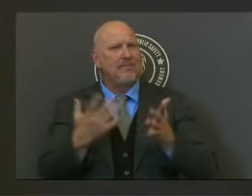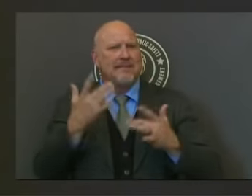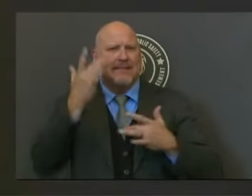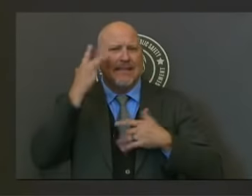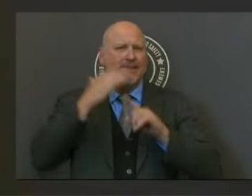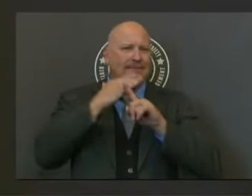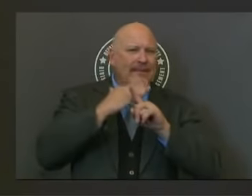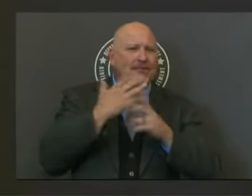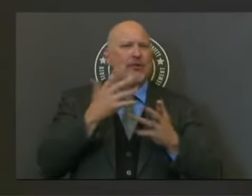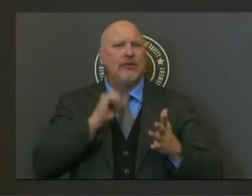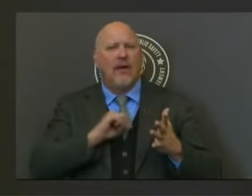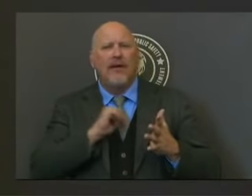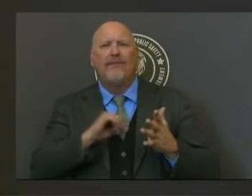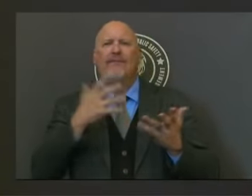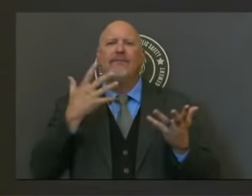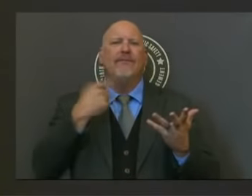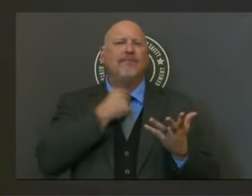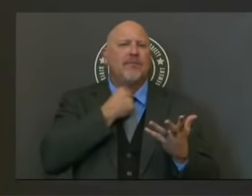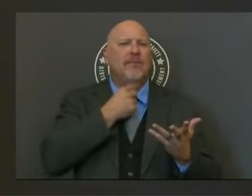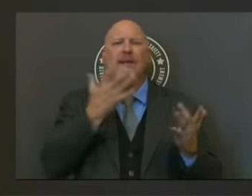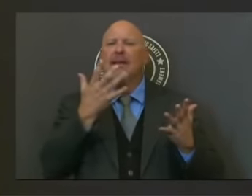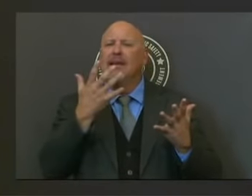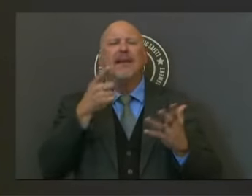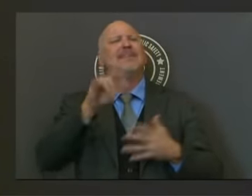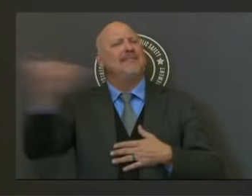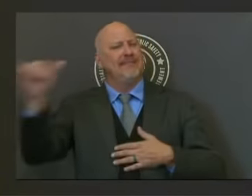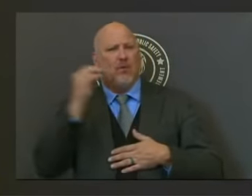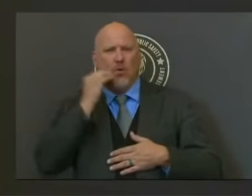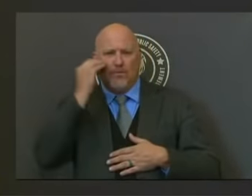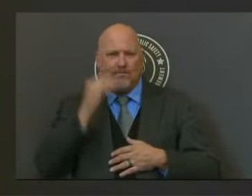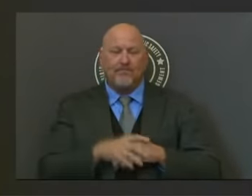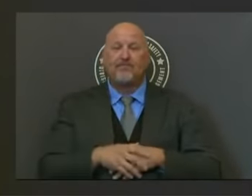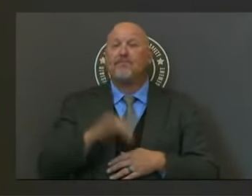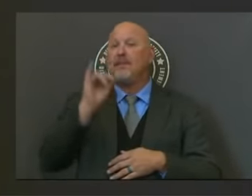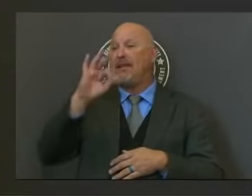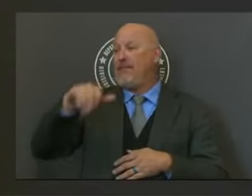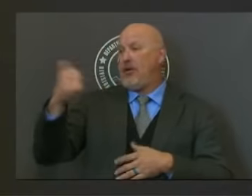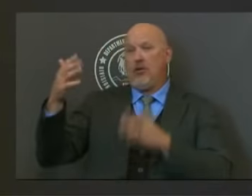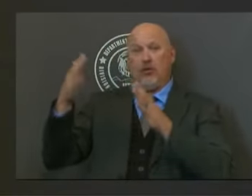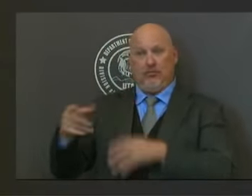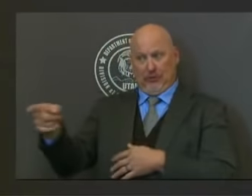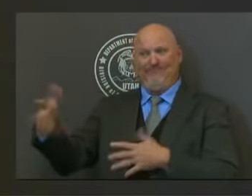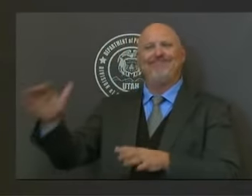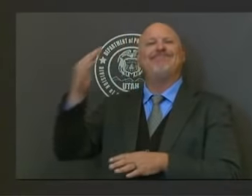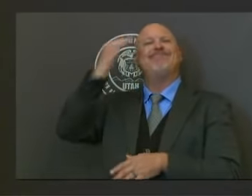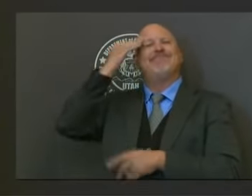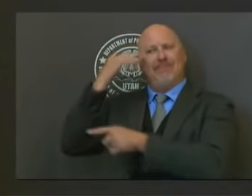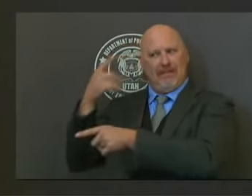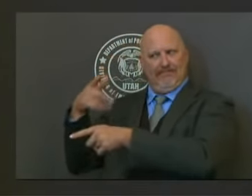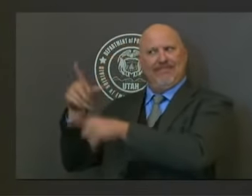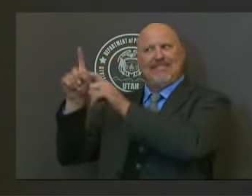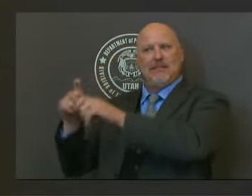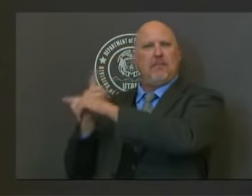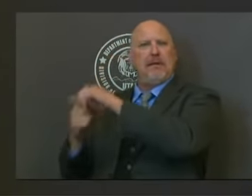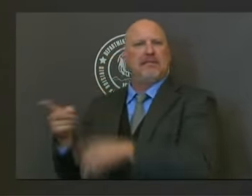contact here's what also means